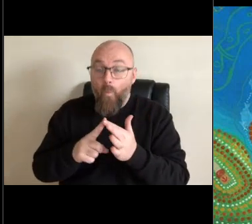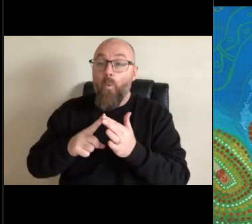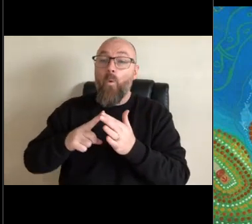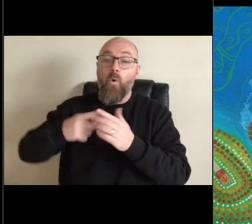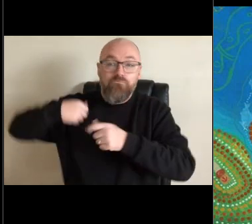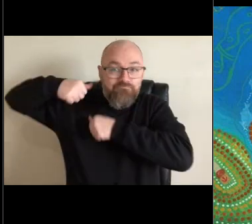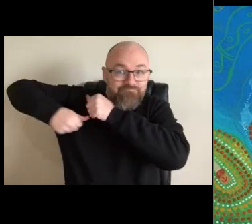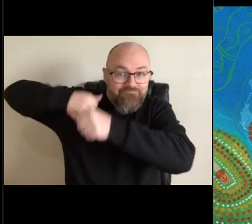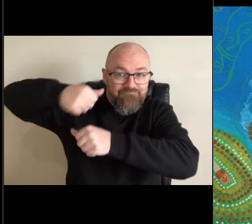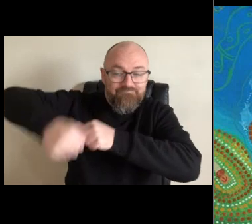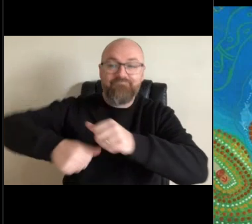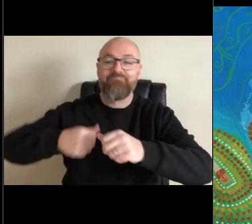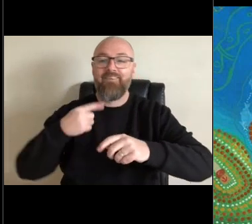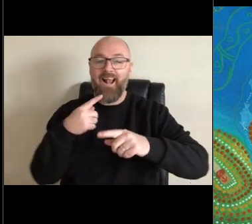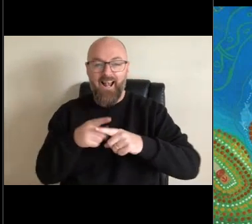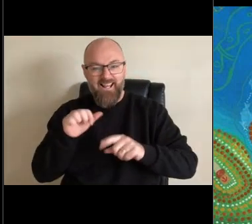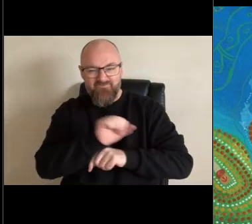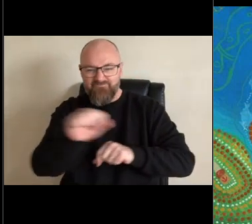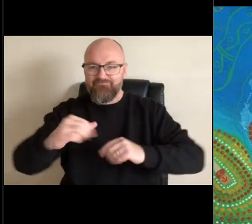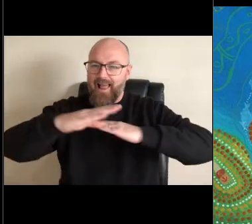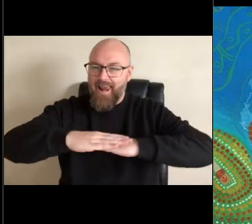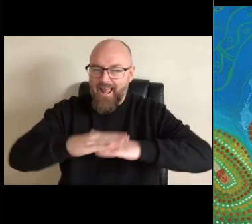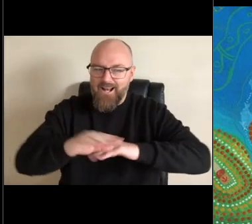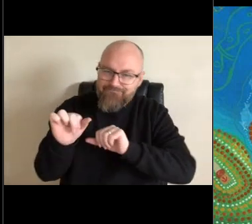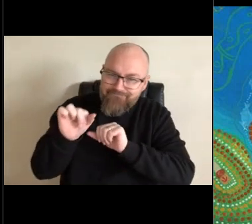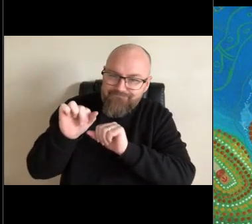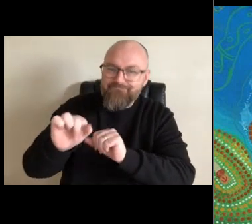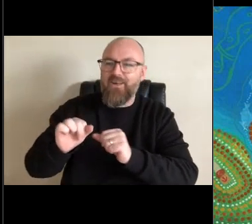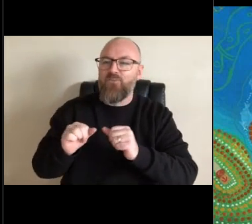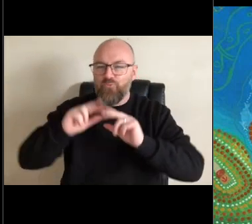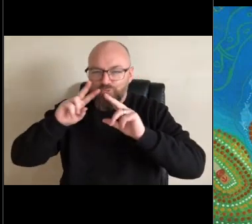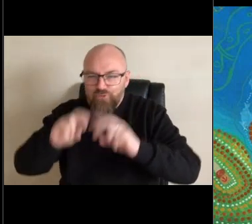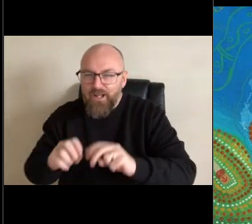ceremony teaching research and learning and we acknowledge the important role Aboriginal